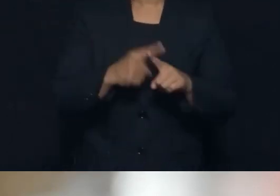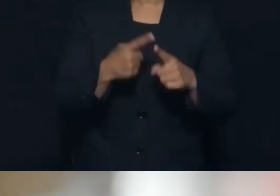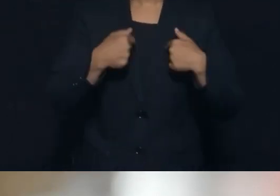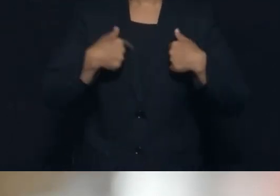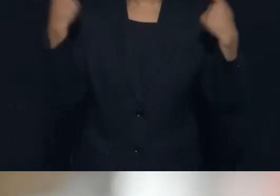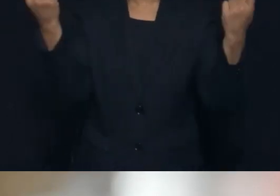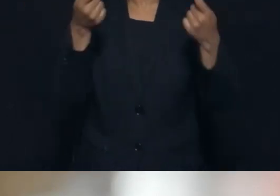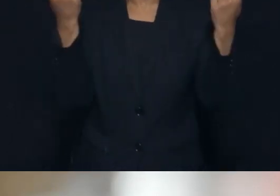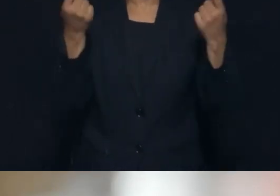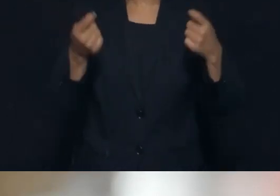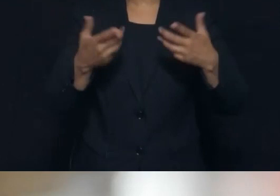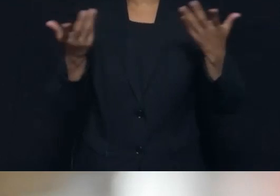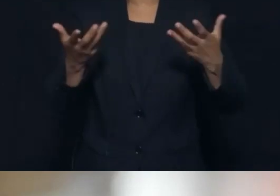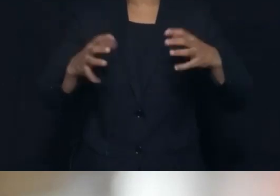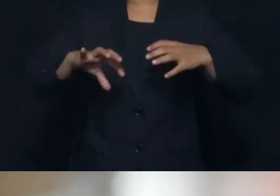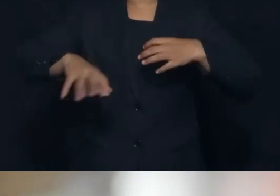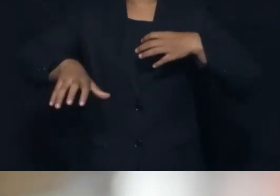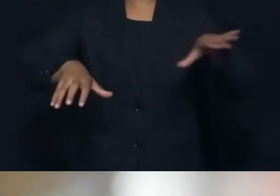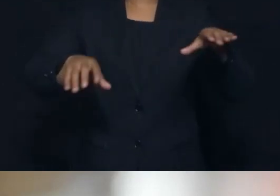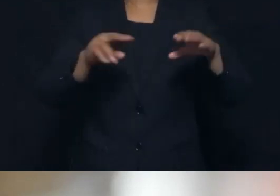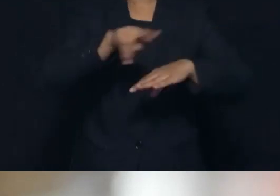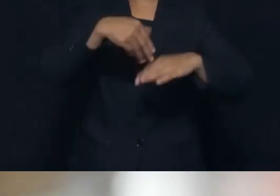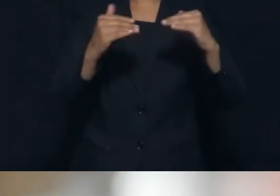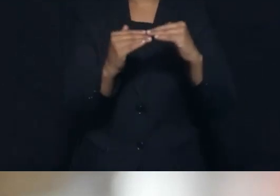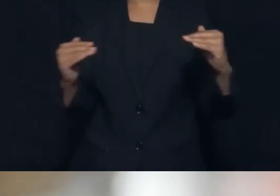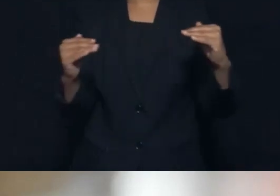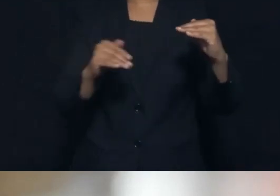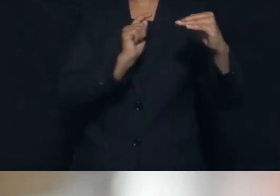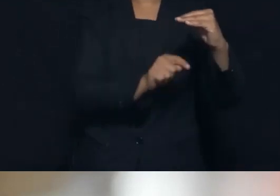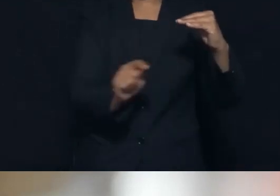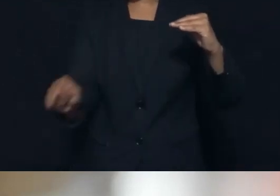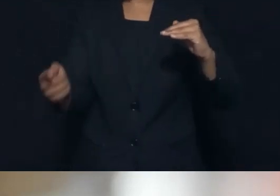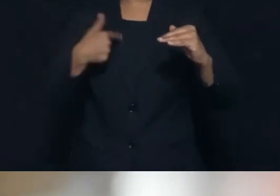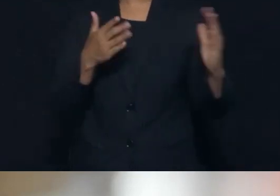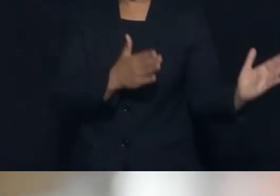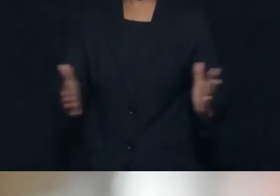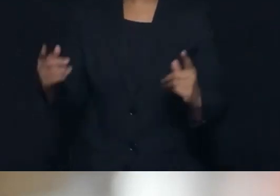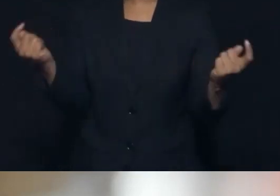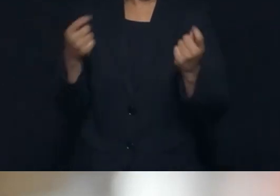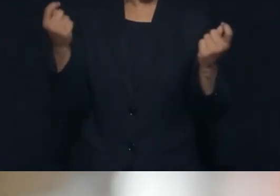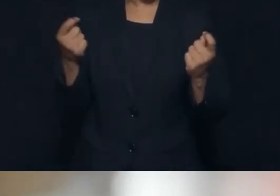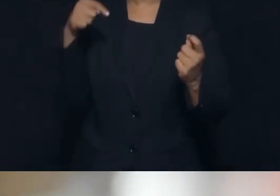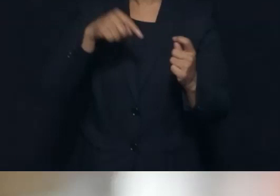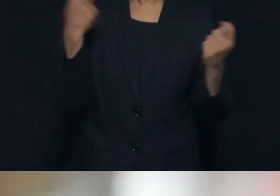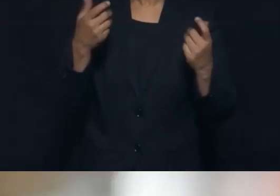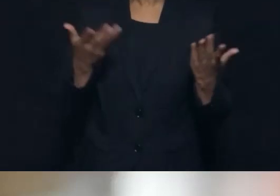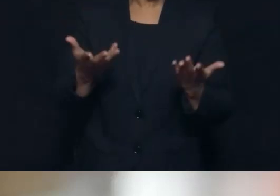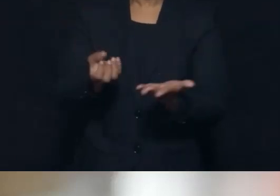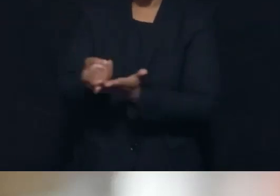makes them easy to use and they are more beneficial for the rest of the population. There will be a shift towards more accessible.